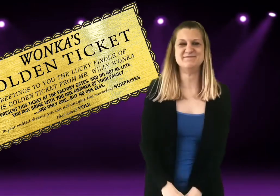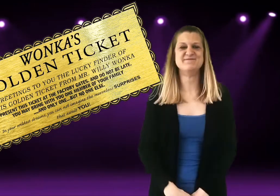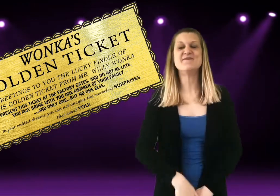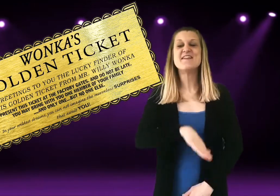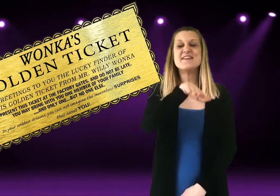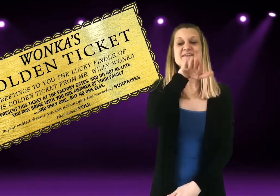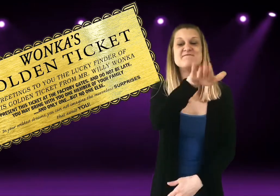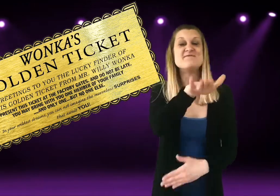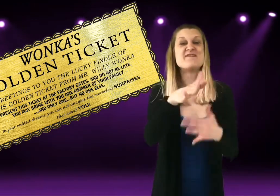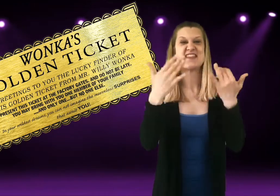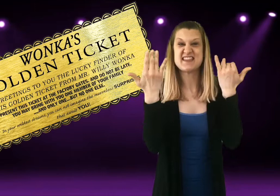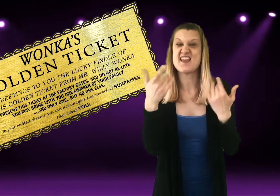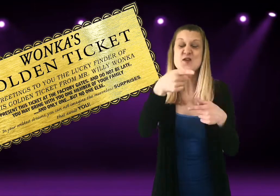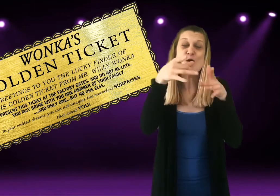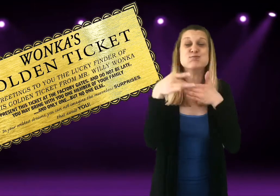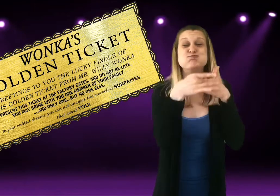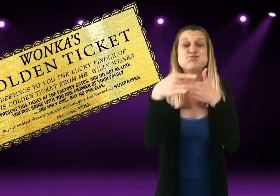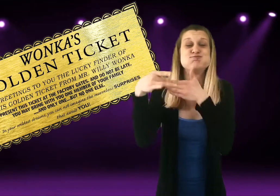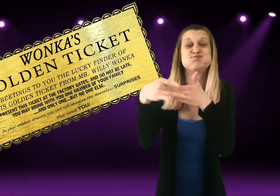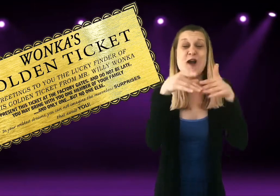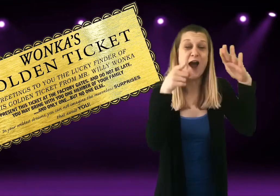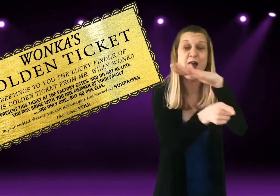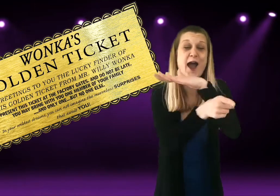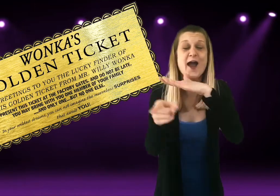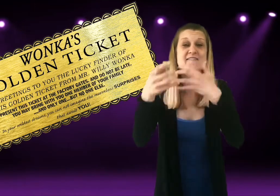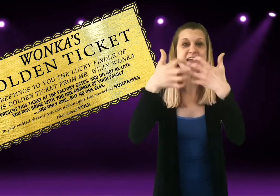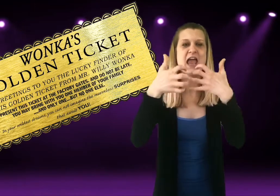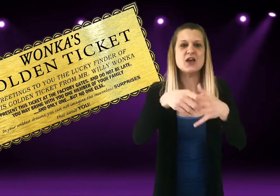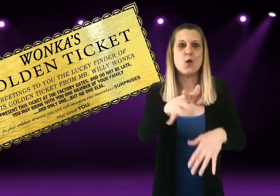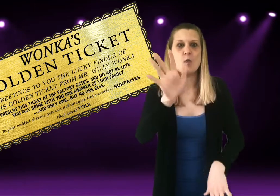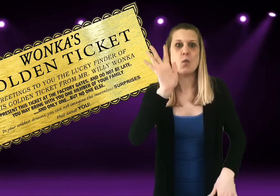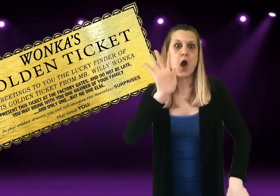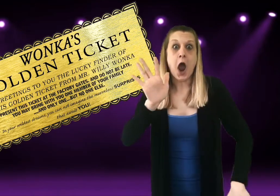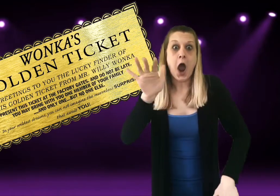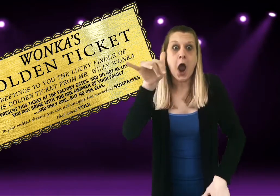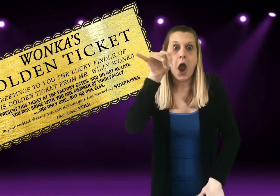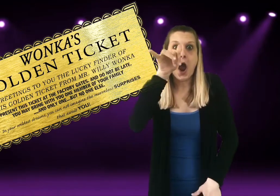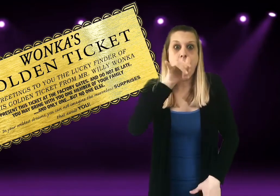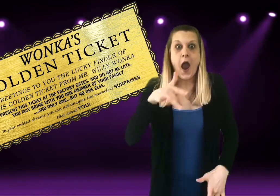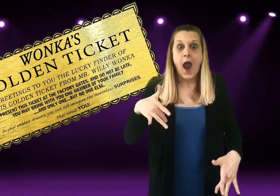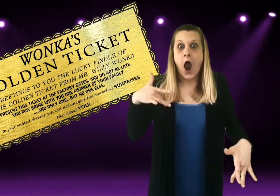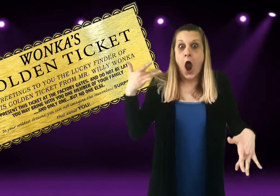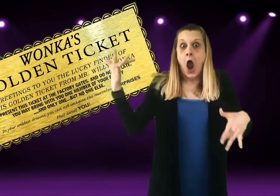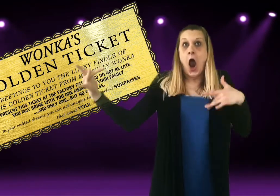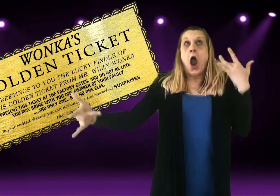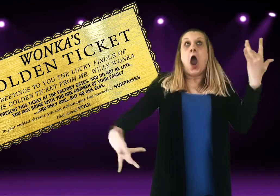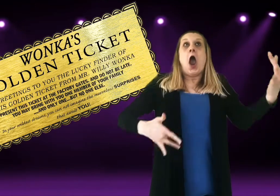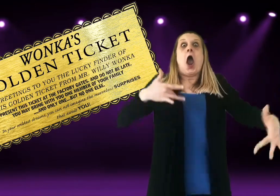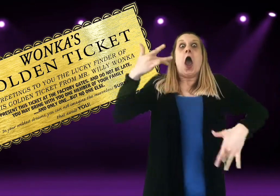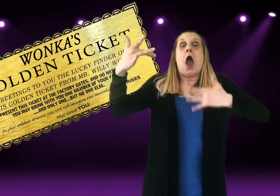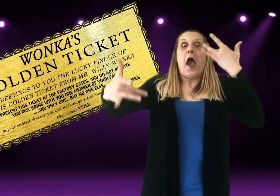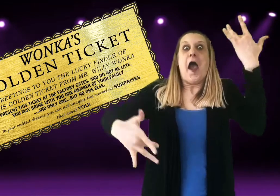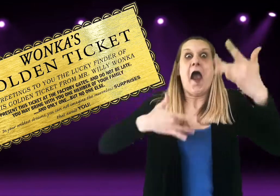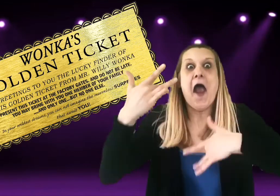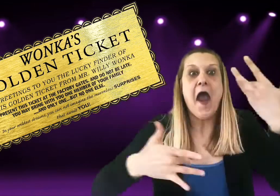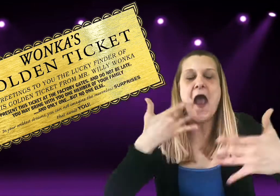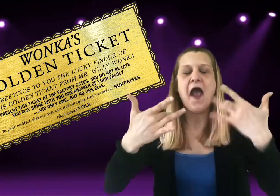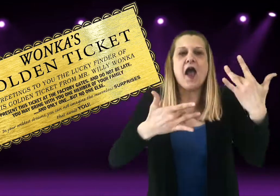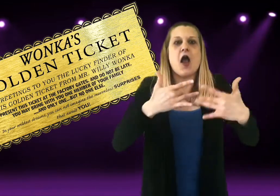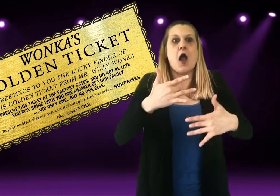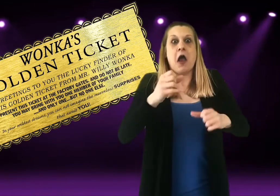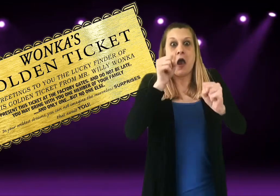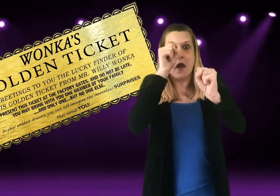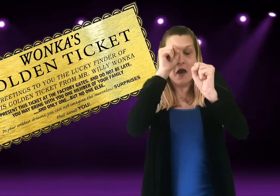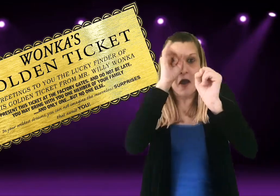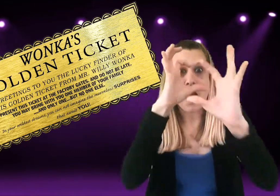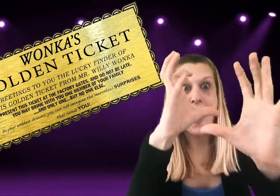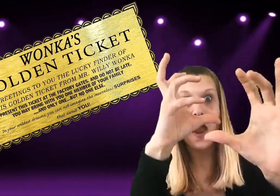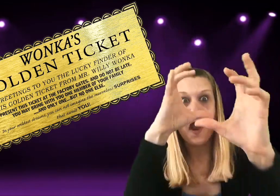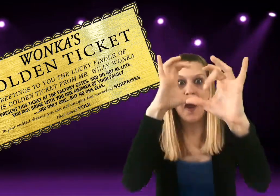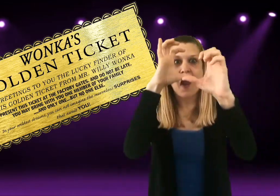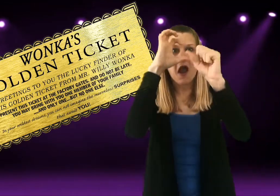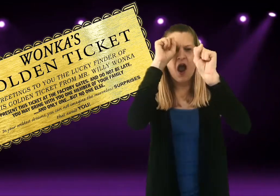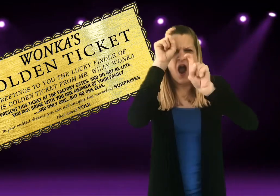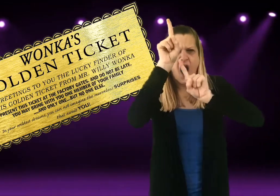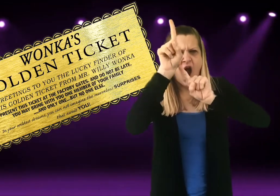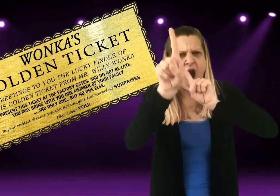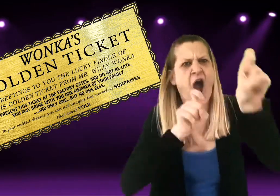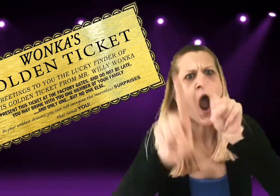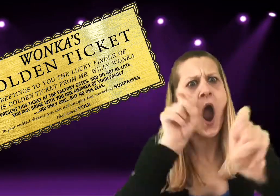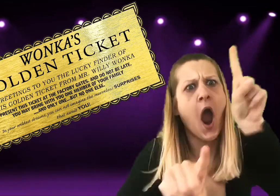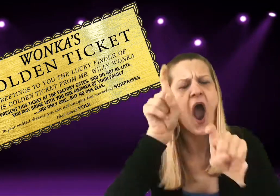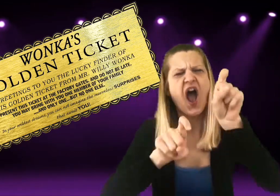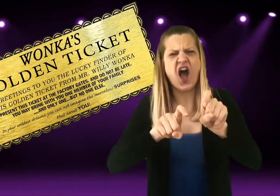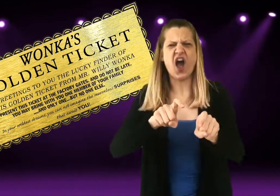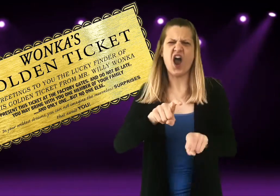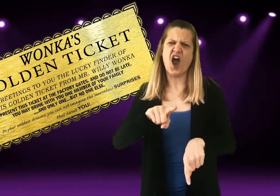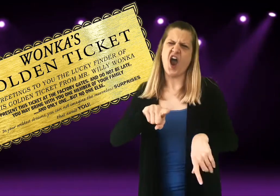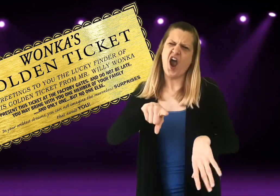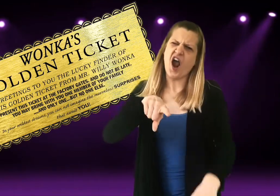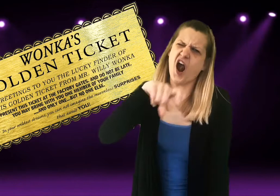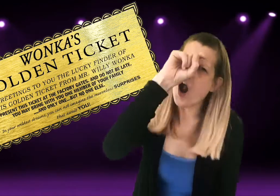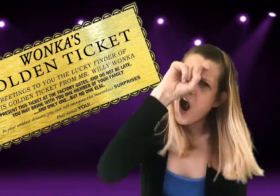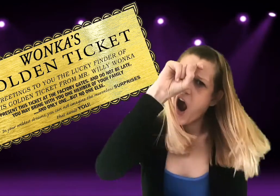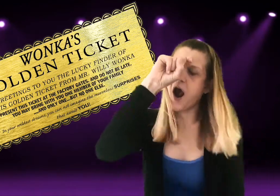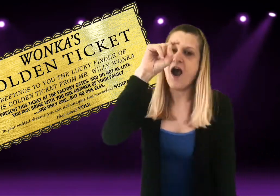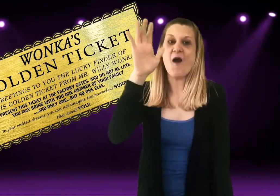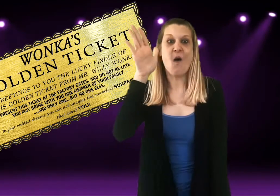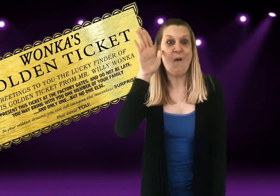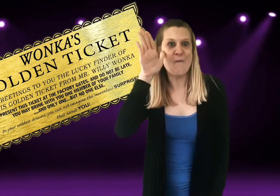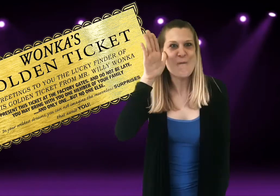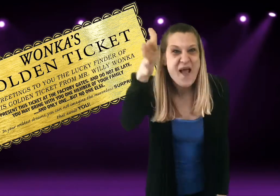In this tour, I assure there will be marvelous surprises that will entrance, delight, intrigue, astonish, and perplex you!